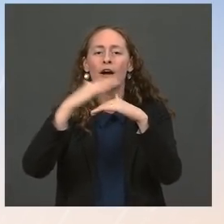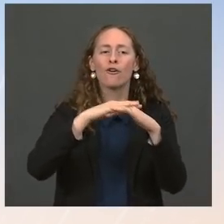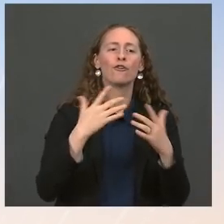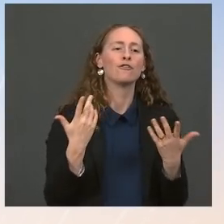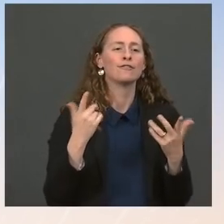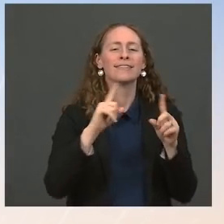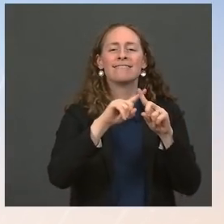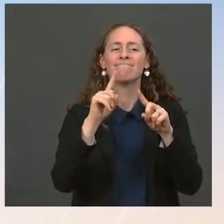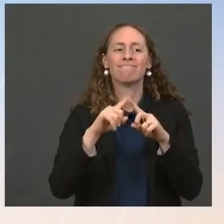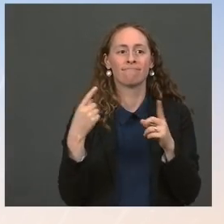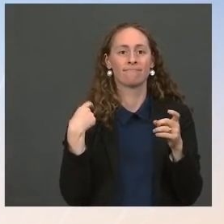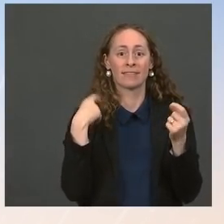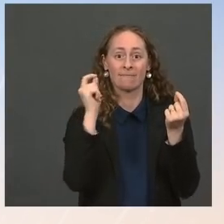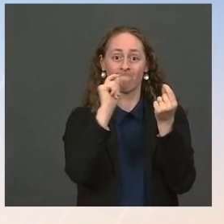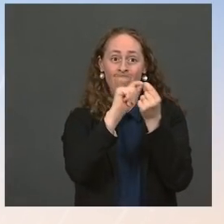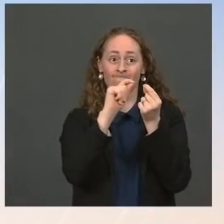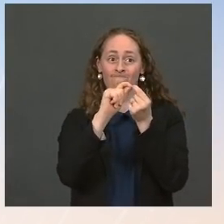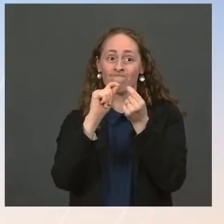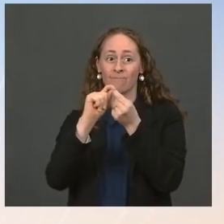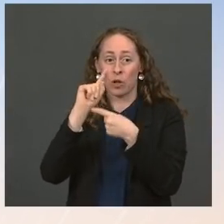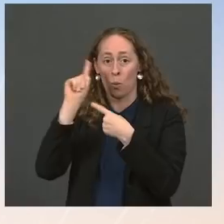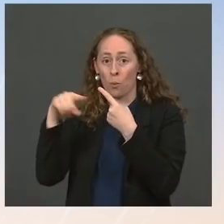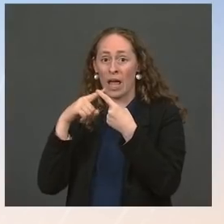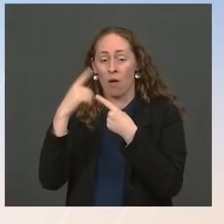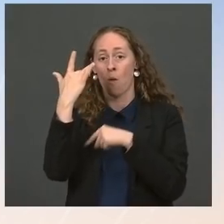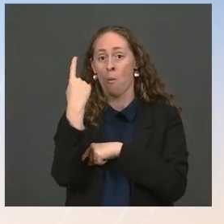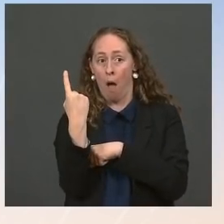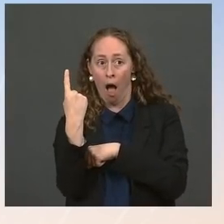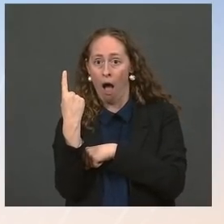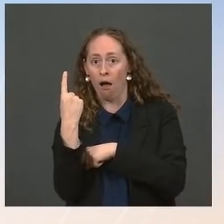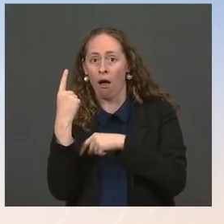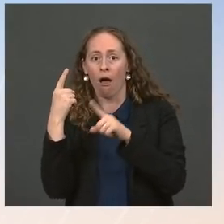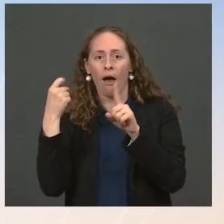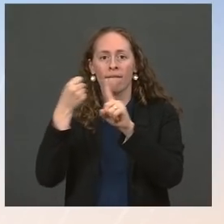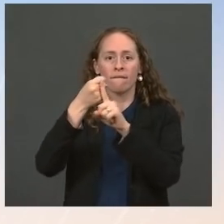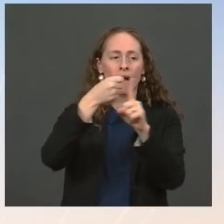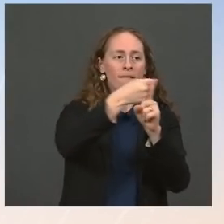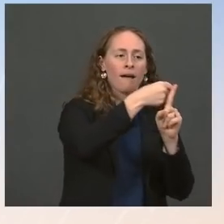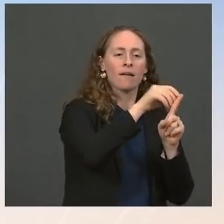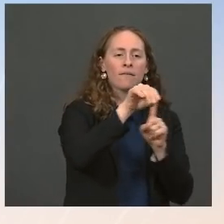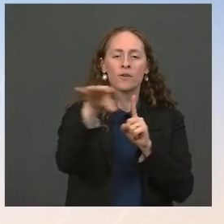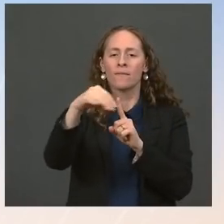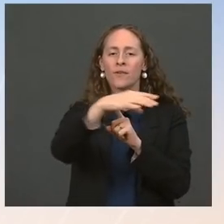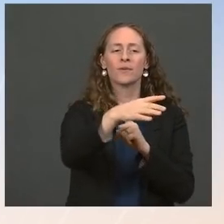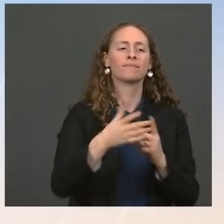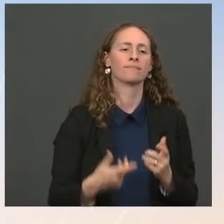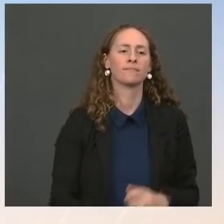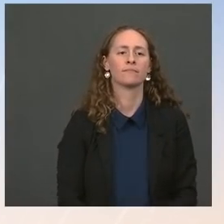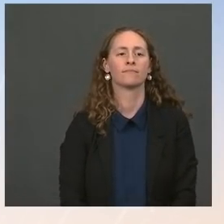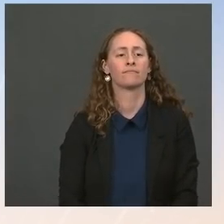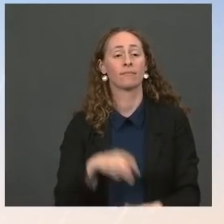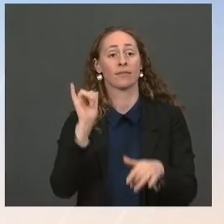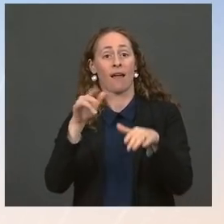because it's not just one issue. Certainly, increasing the capacity at courts -- at ports, not courts --